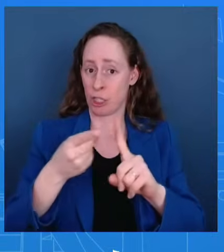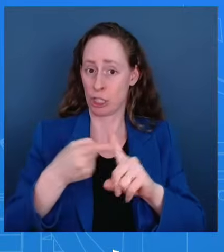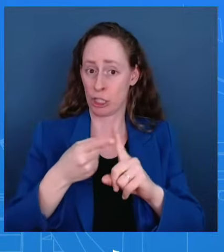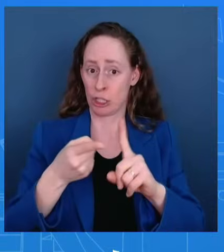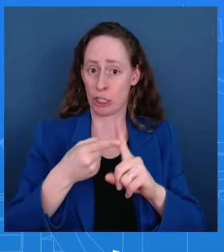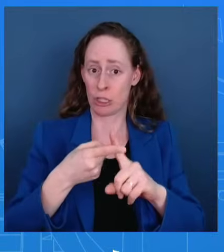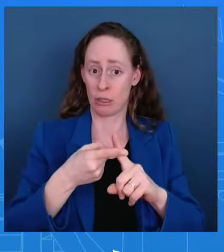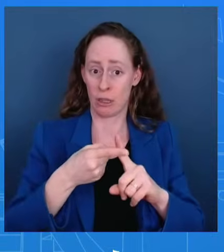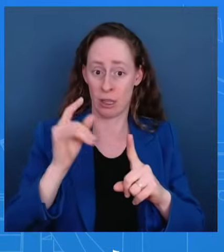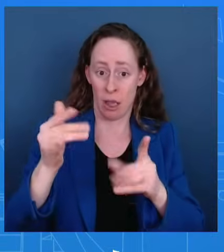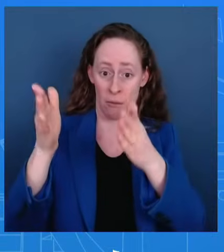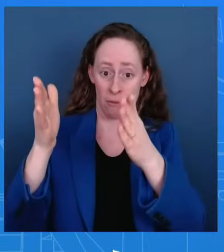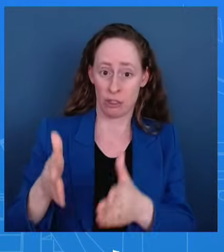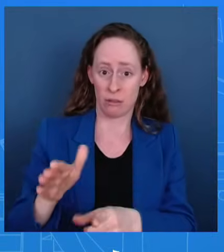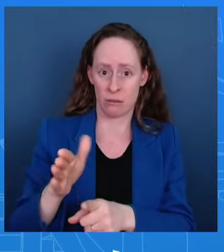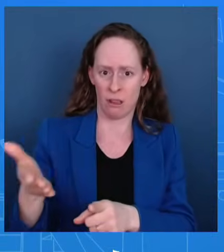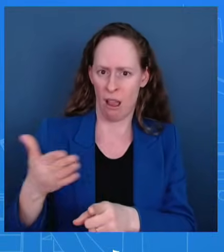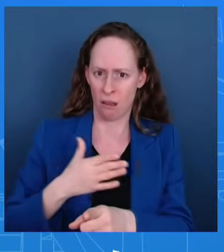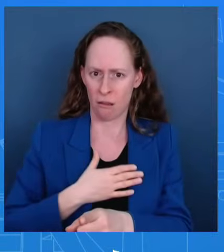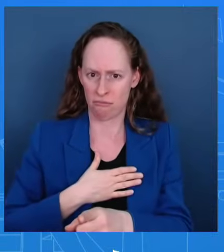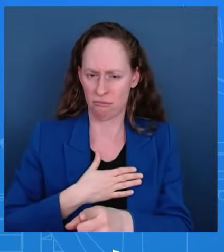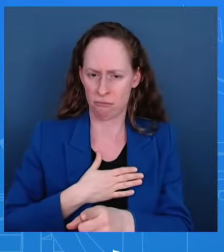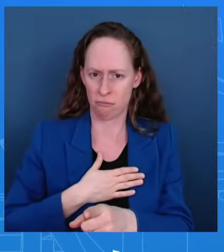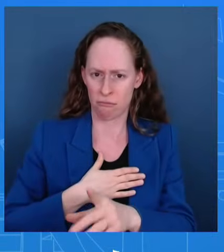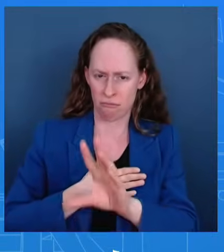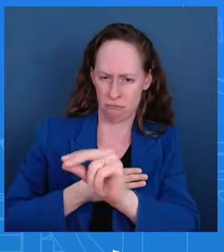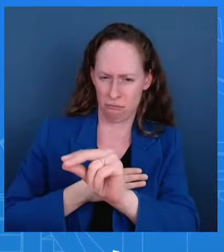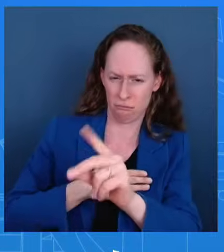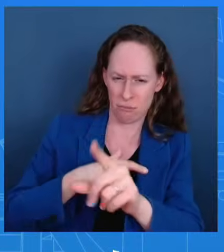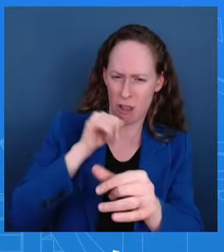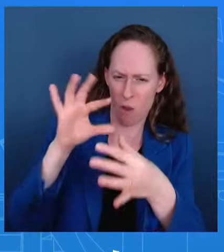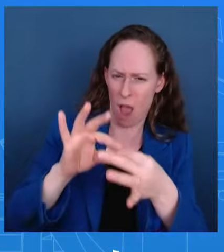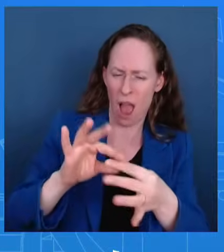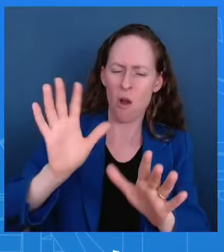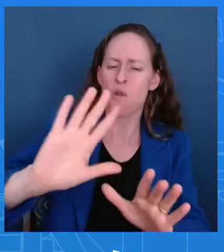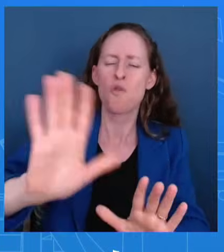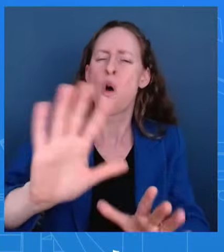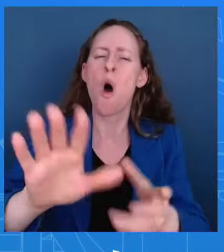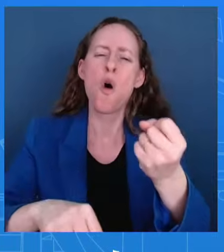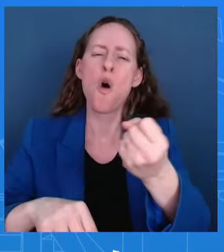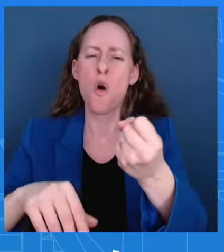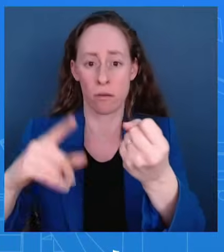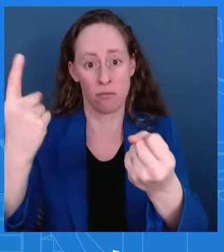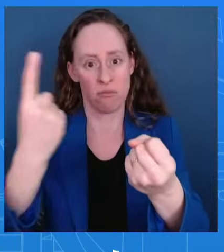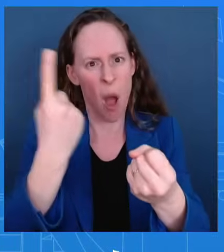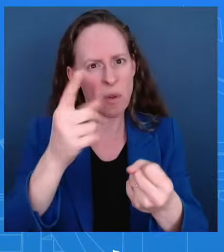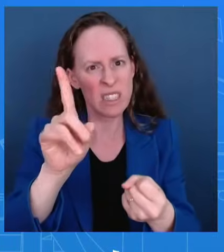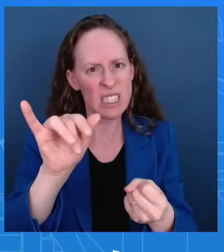in the auto accident that preceded his arrest. Obviously, someone did die. Someone was killed -- preceded his arrest --